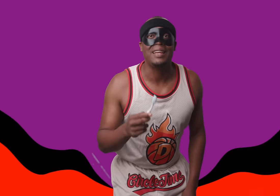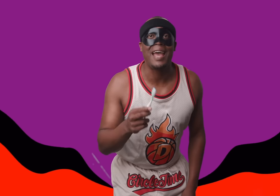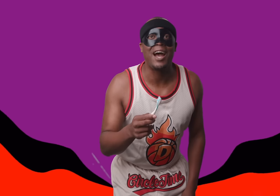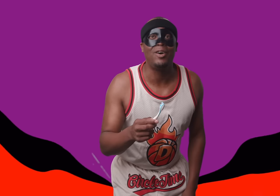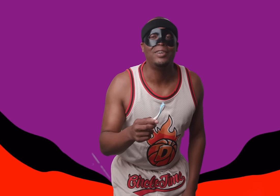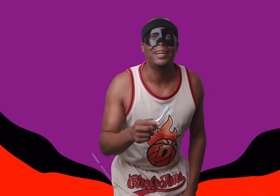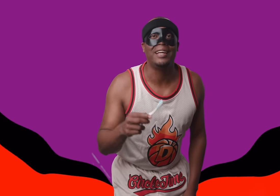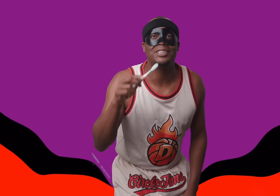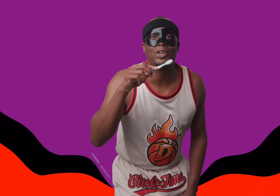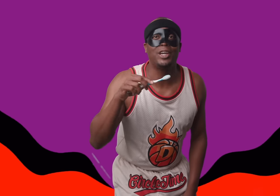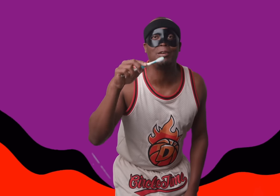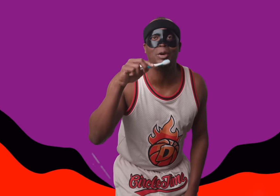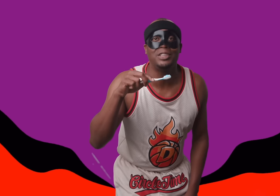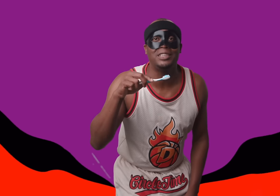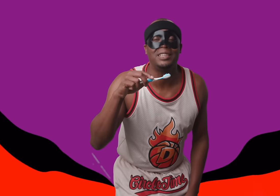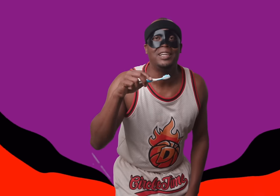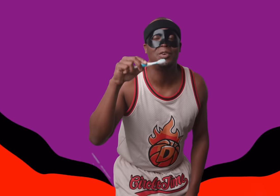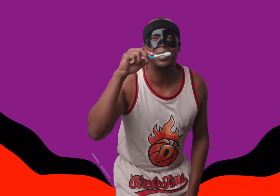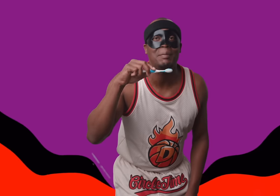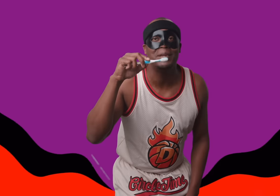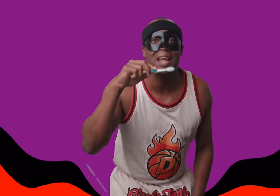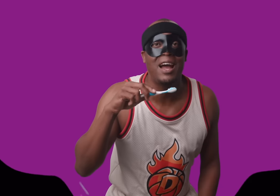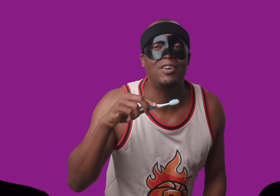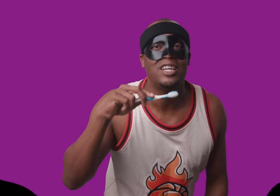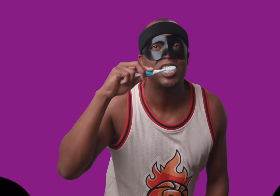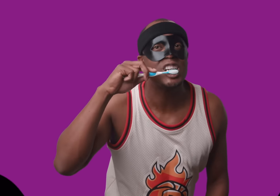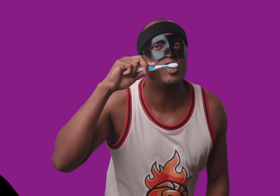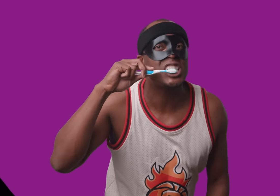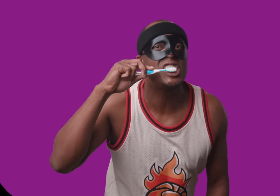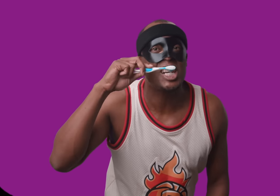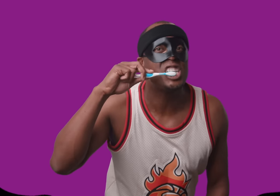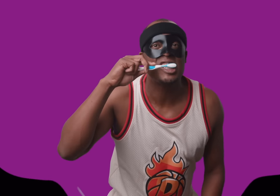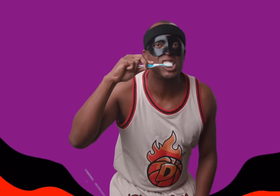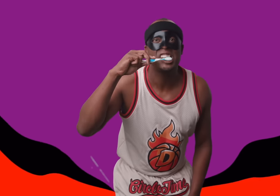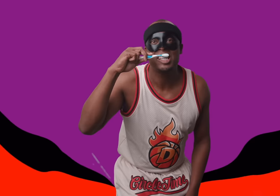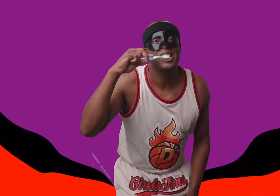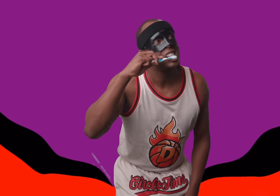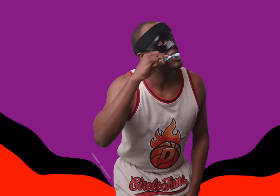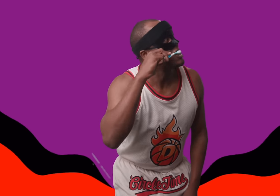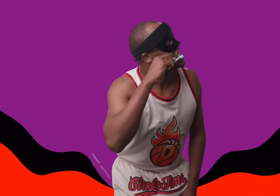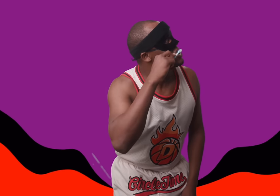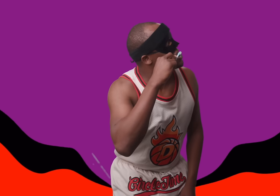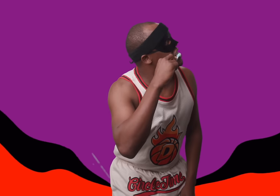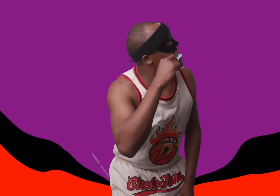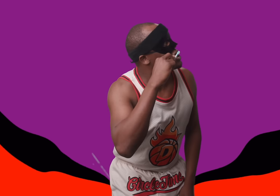And now in a circular motion going up and down, you're going to brush your teeth like this, Mr. T Rex.